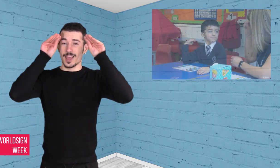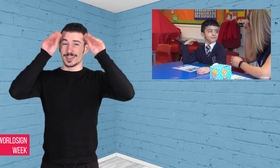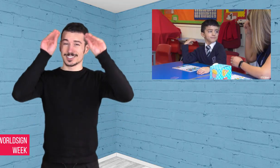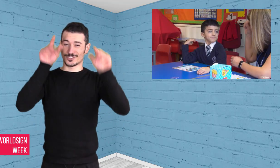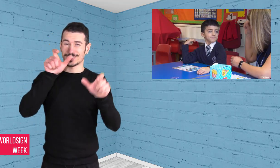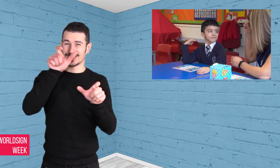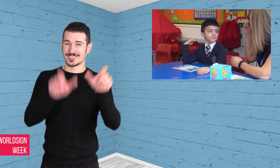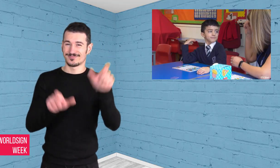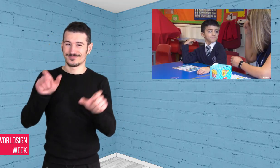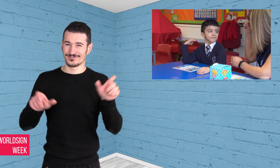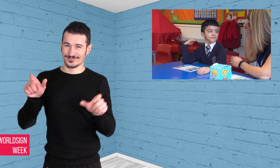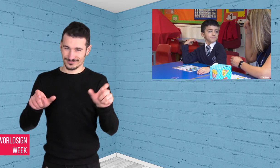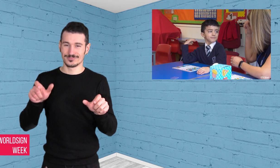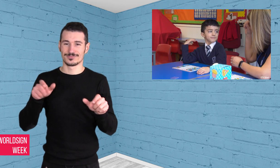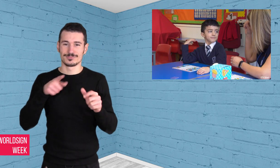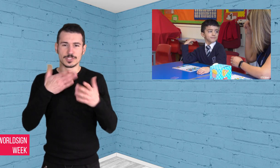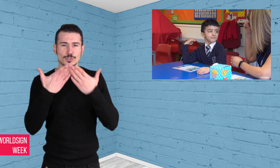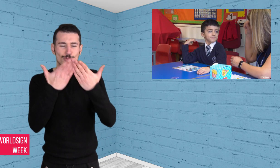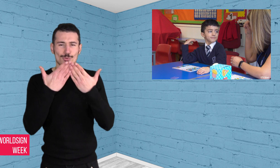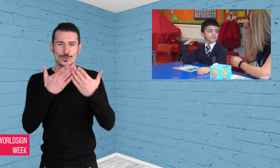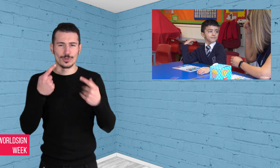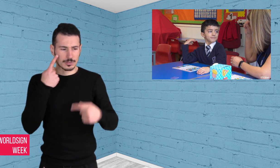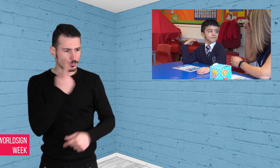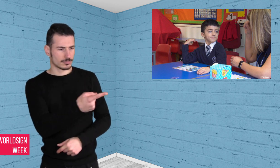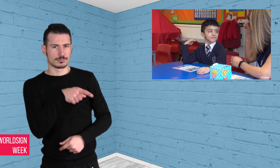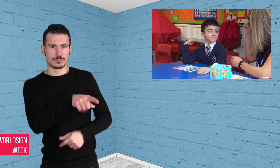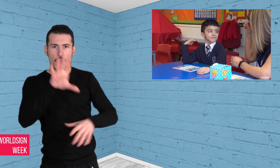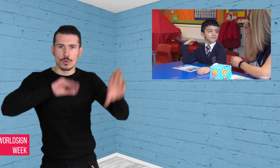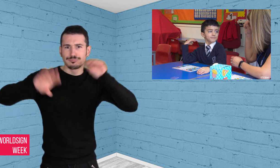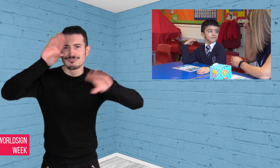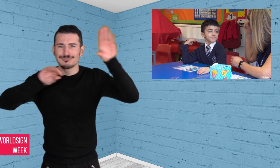Teachers at the school say they are amazed